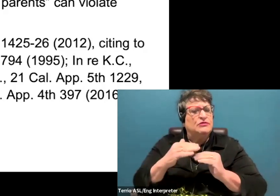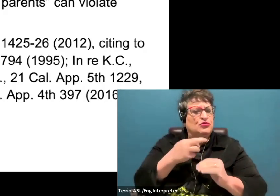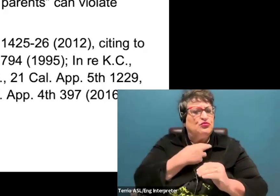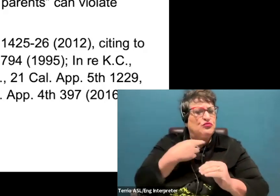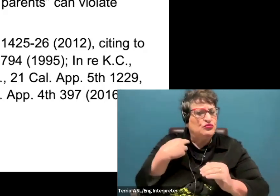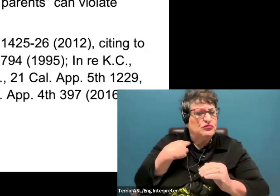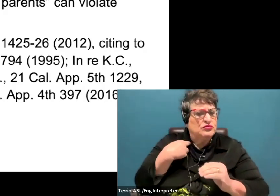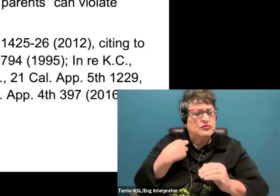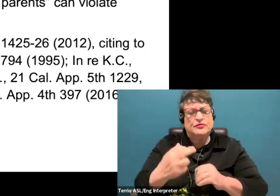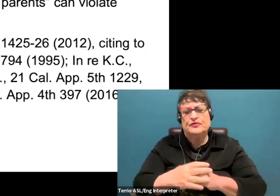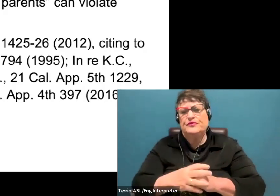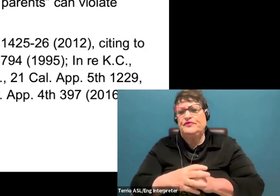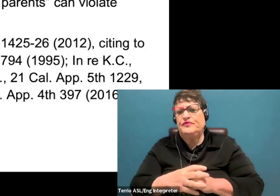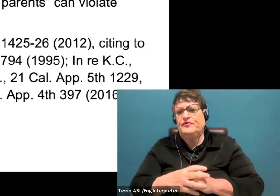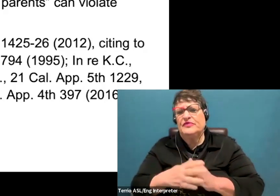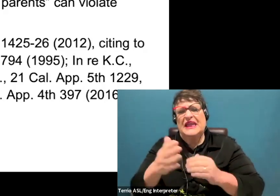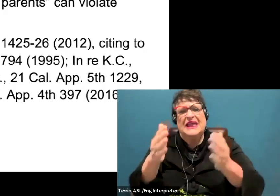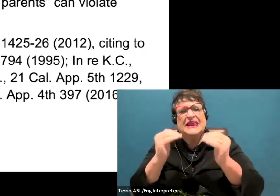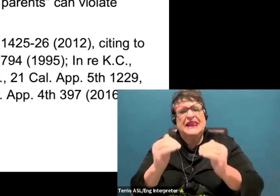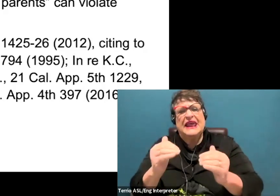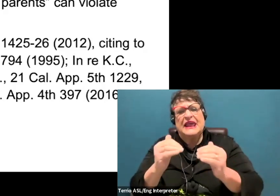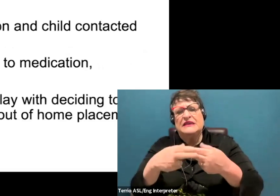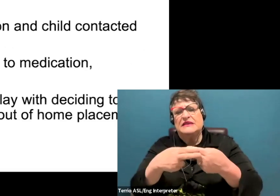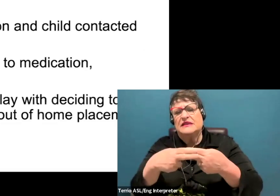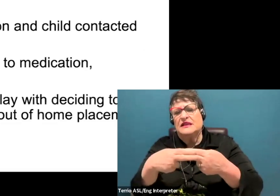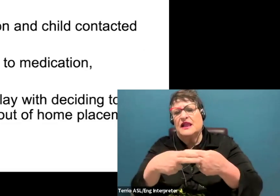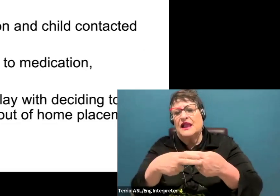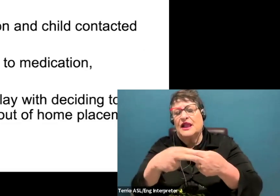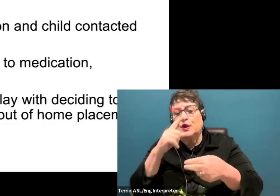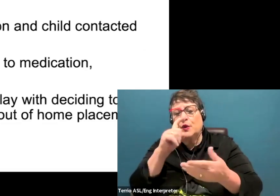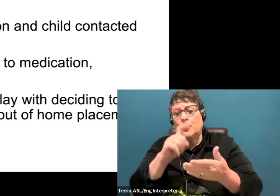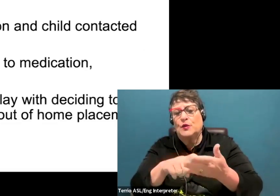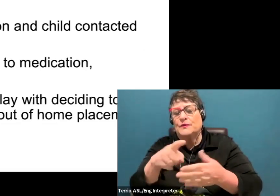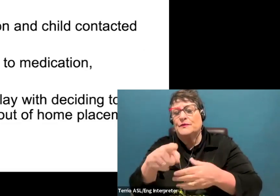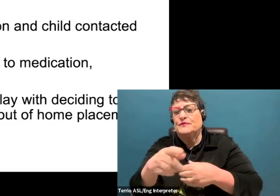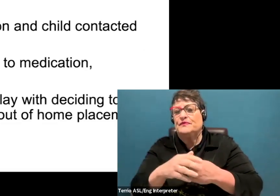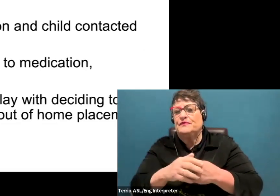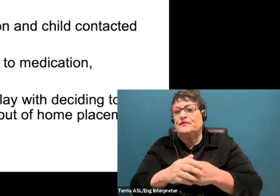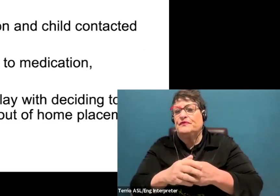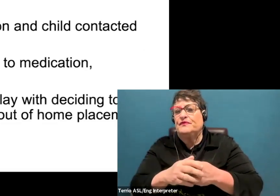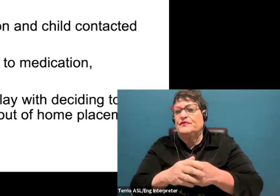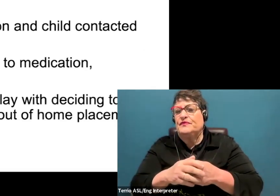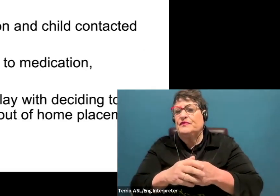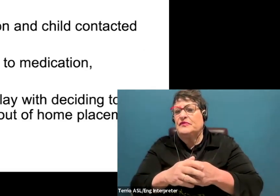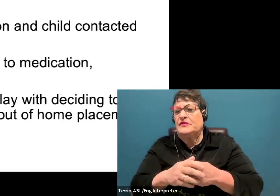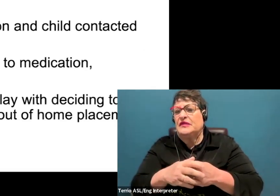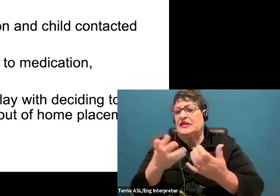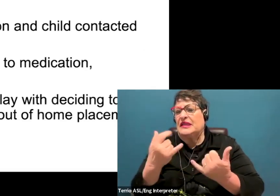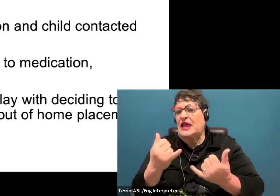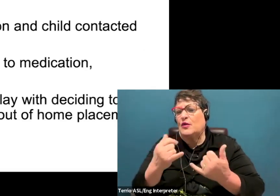Next slide, please. And now I'm going to briefly talk about,